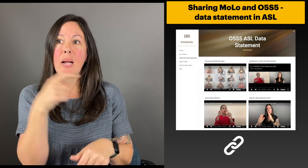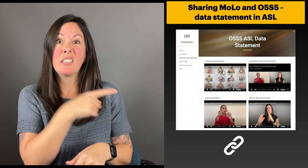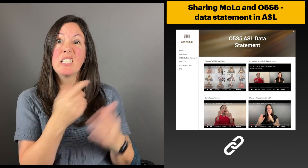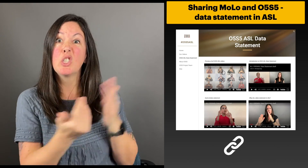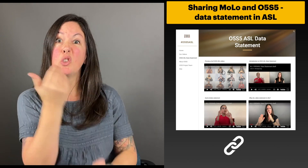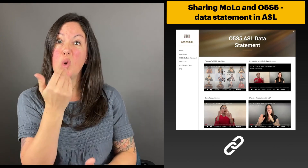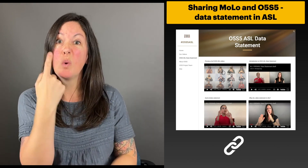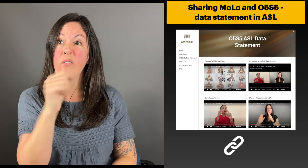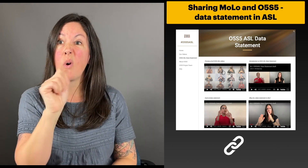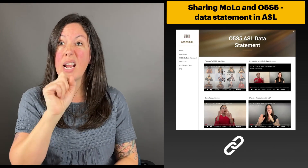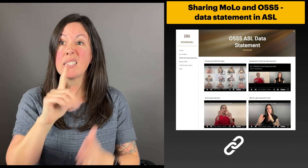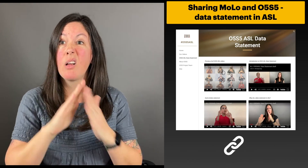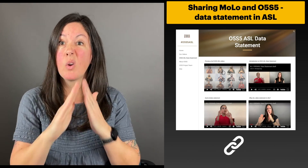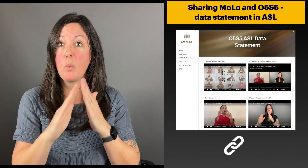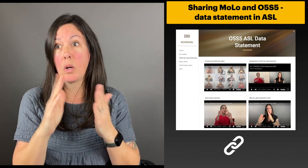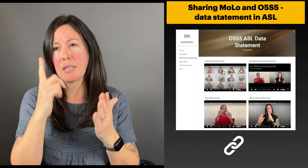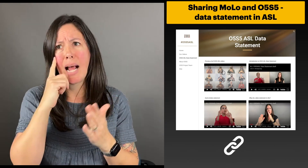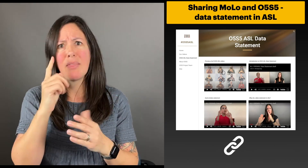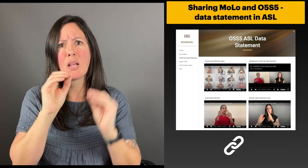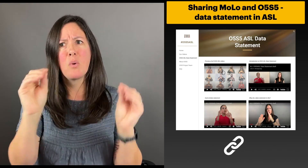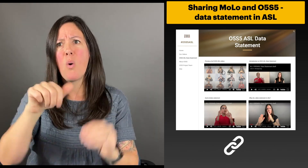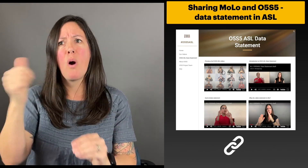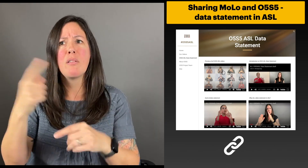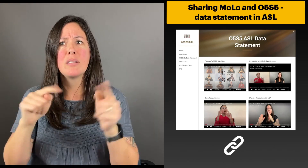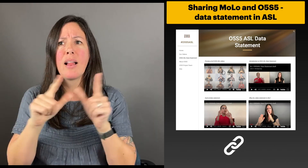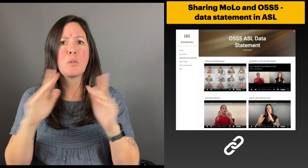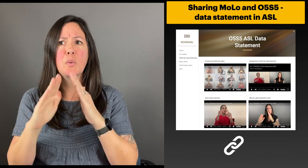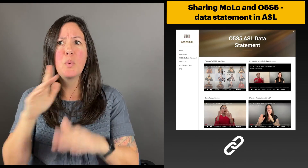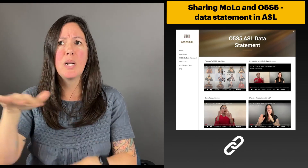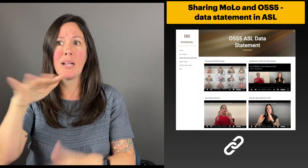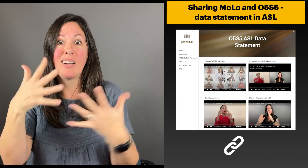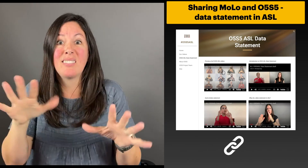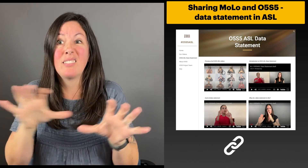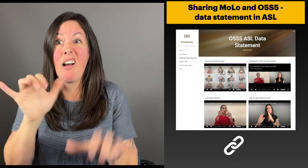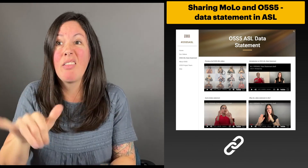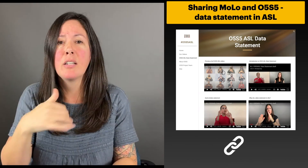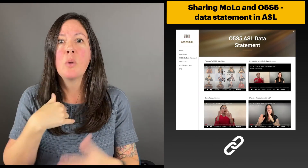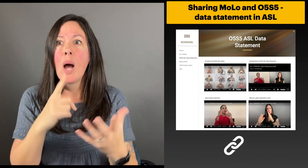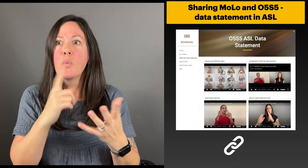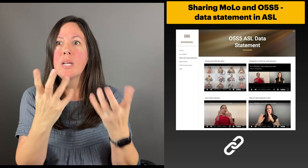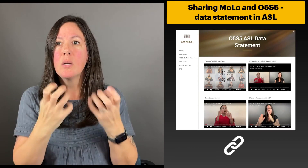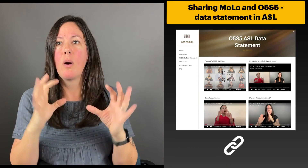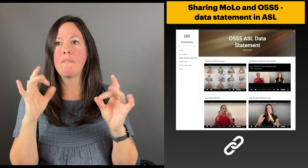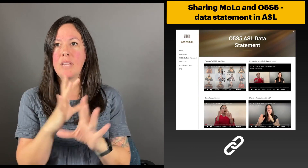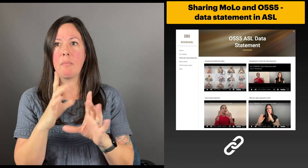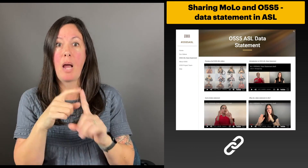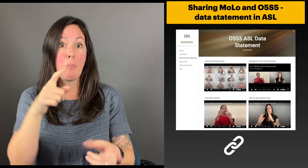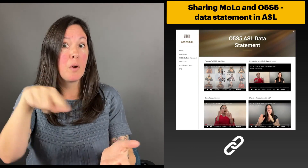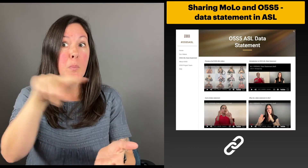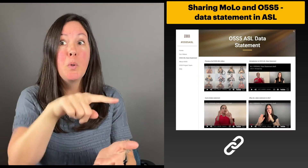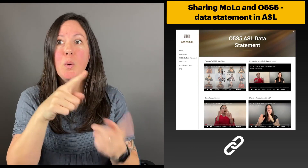community the reason why I wanted to talk about that is because these kinds of things are new for the ASL Community